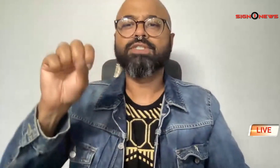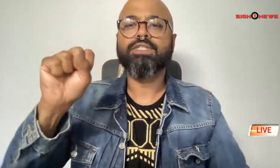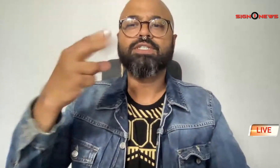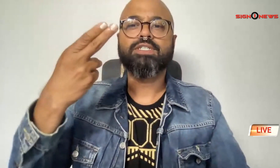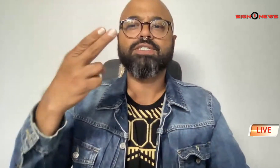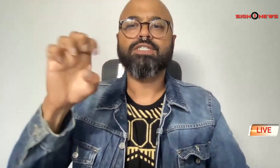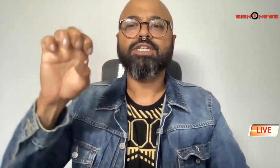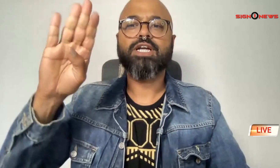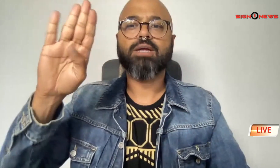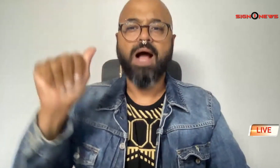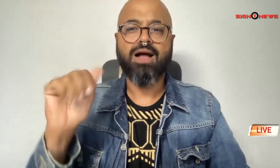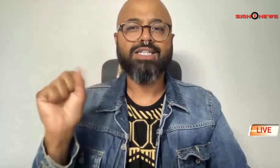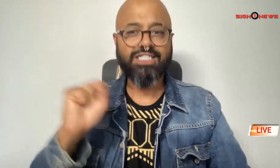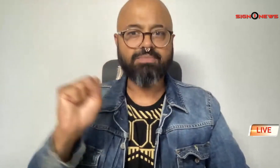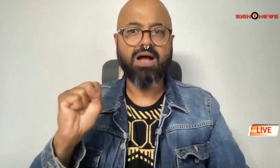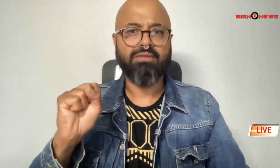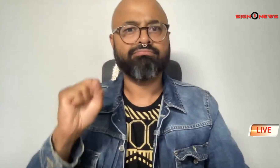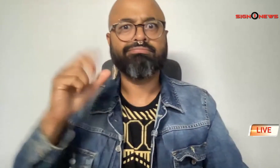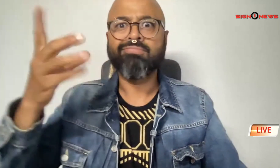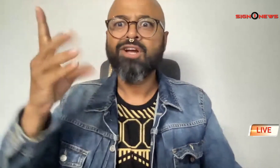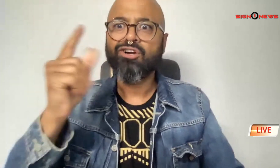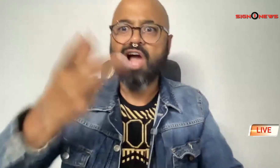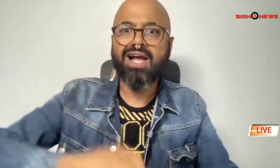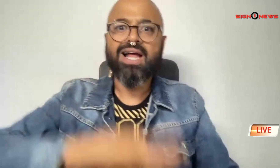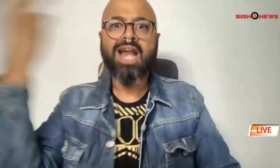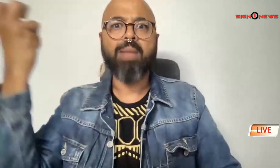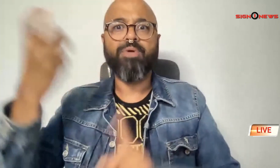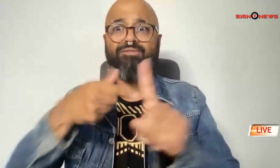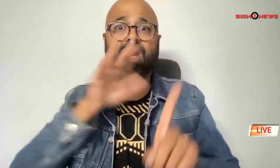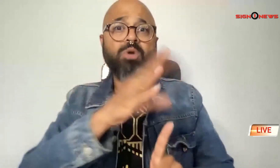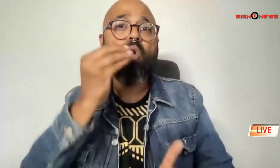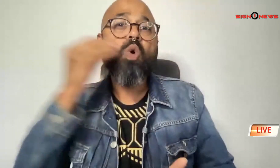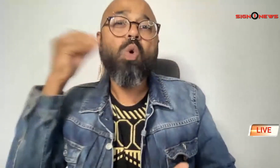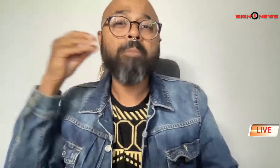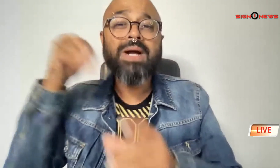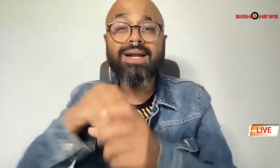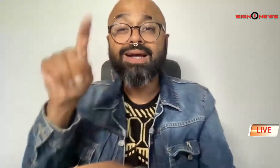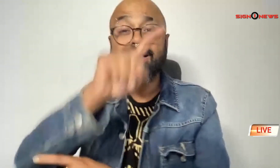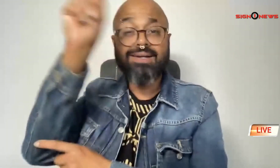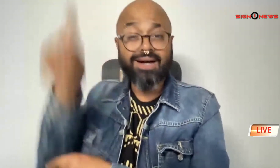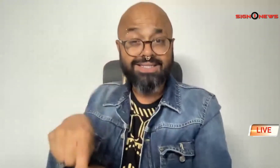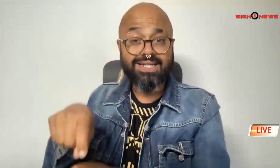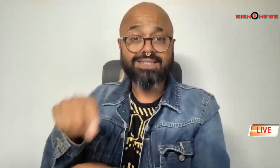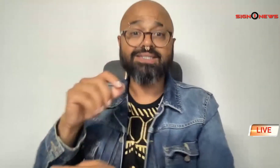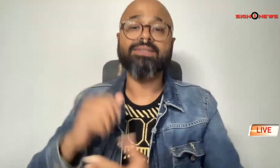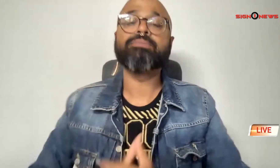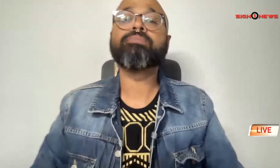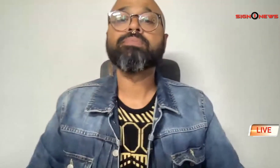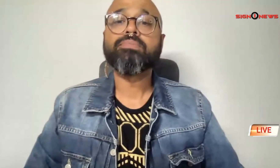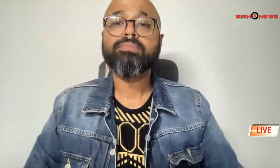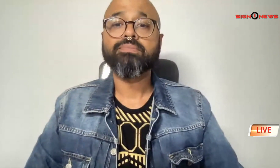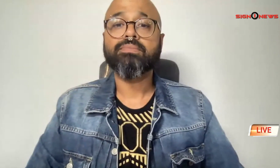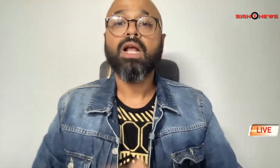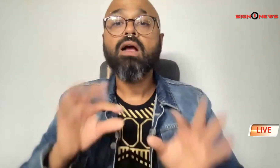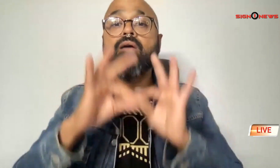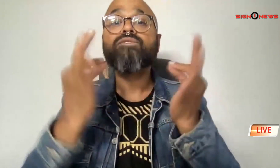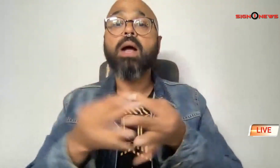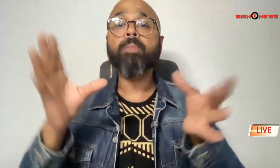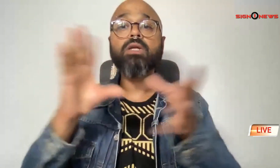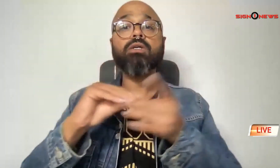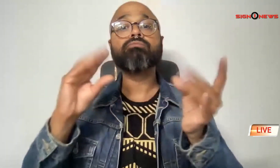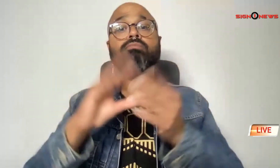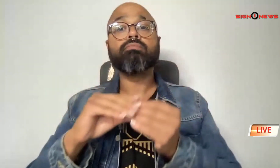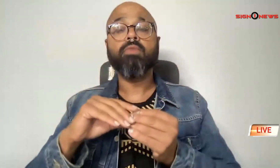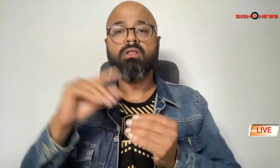five years ago a German Shepherd named Sheba was dog napped from her home in Texas